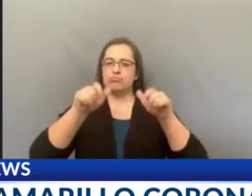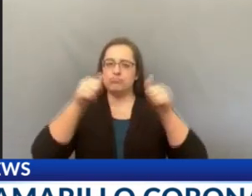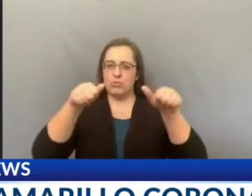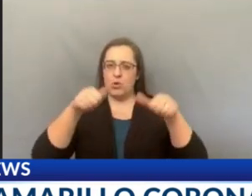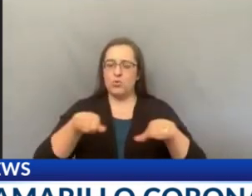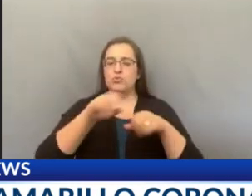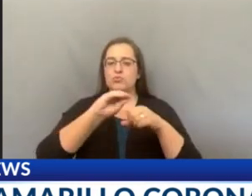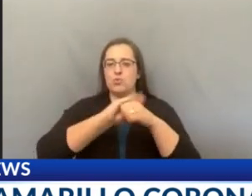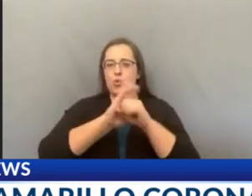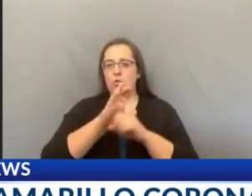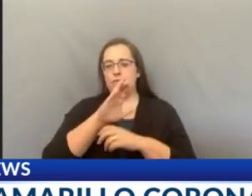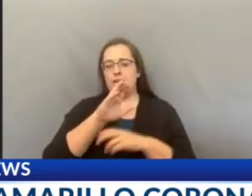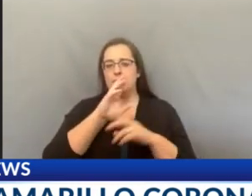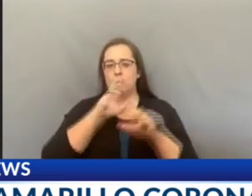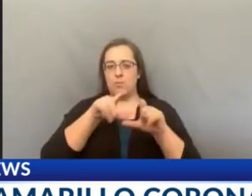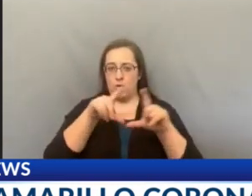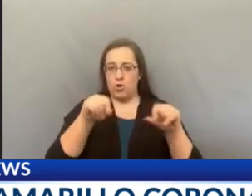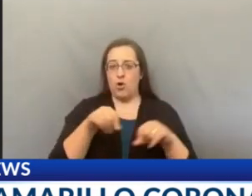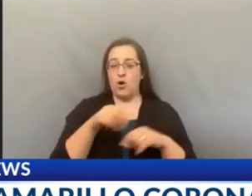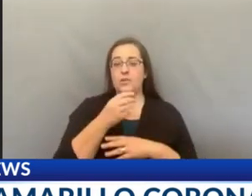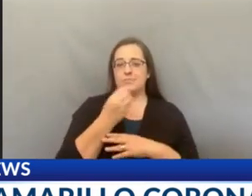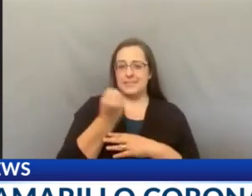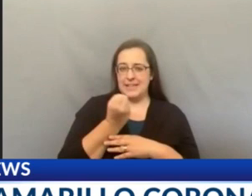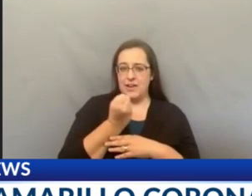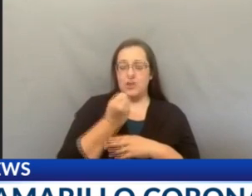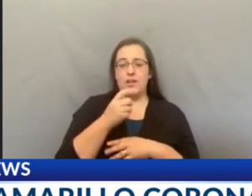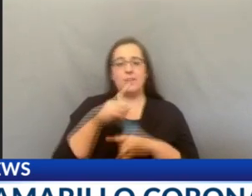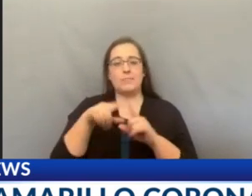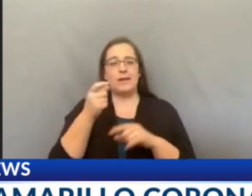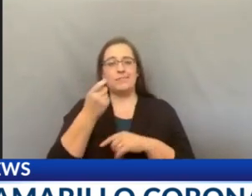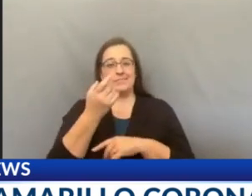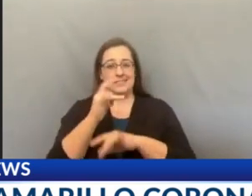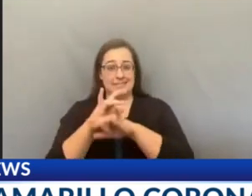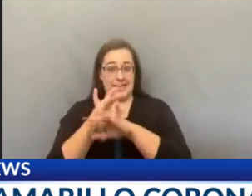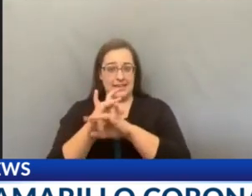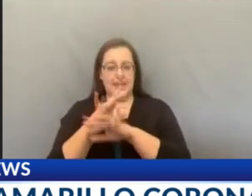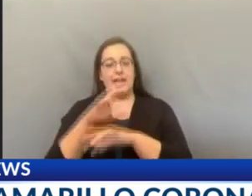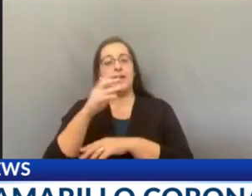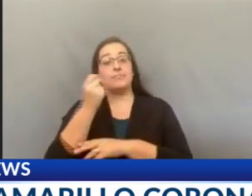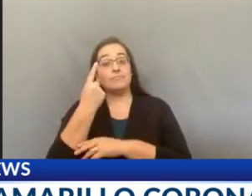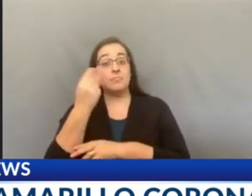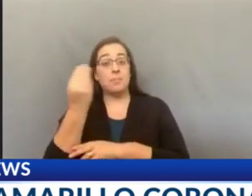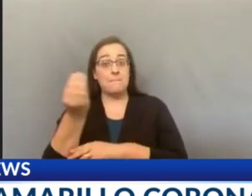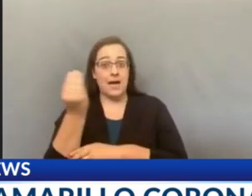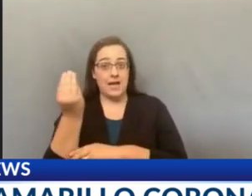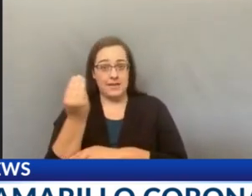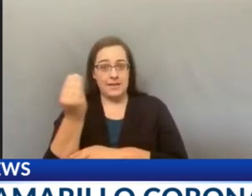AS A REMINDER THE TEAMS THAT AMARILLO PUBLIC HEALTH WE WILL UPDATE THE DASHBOARD ON